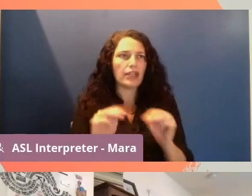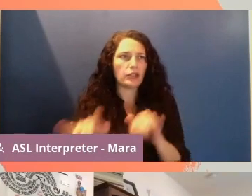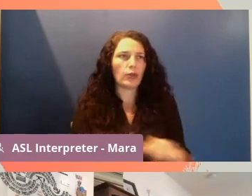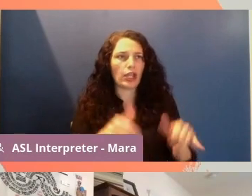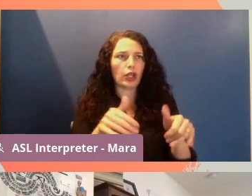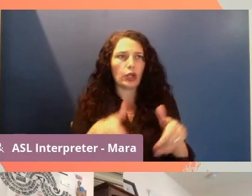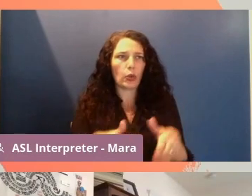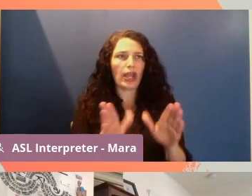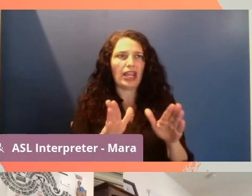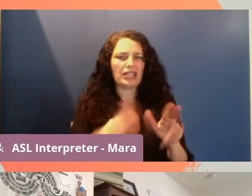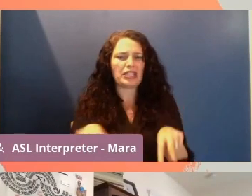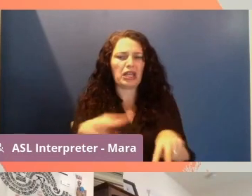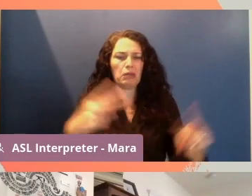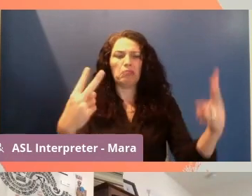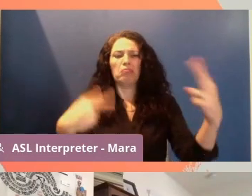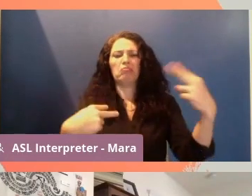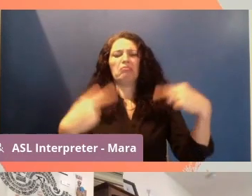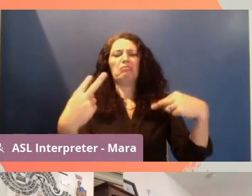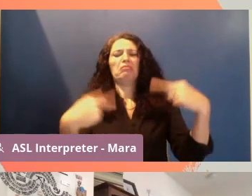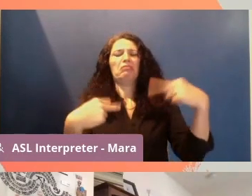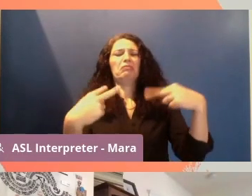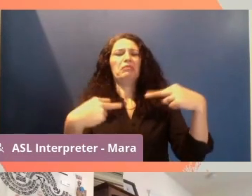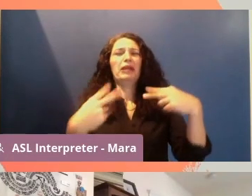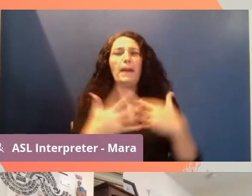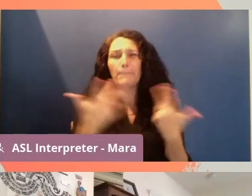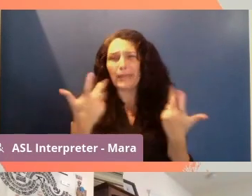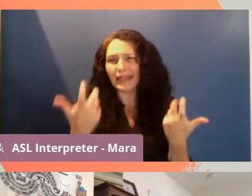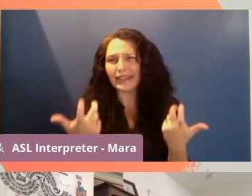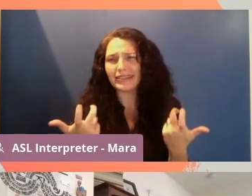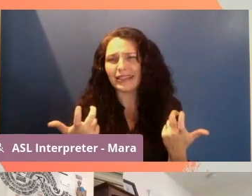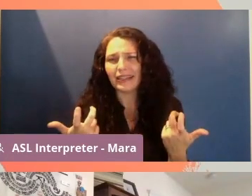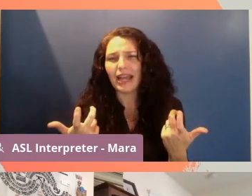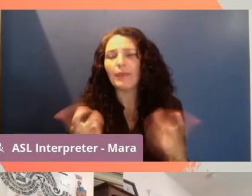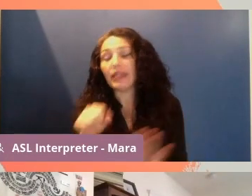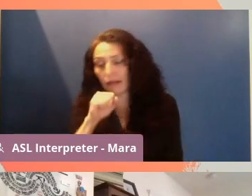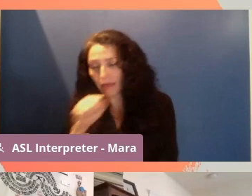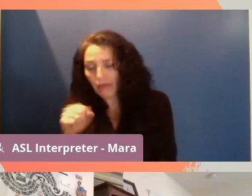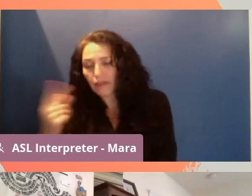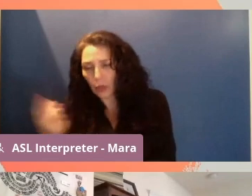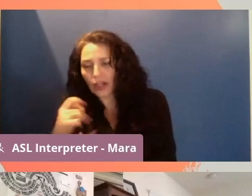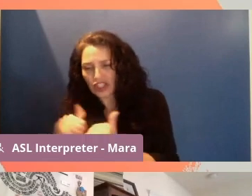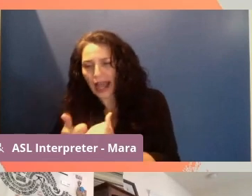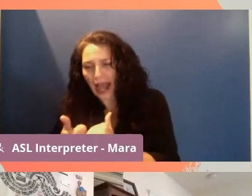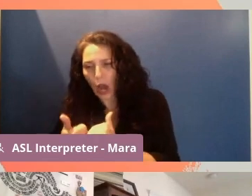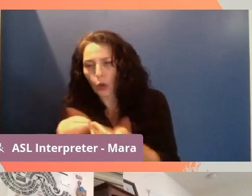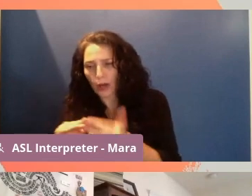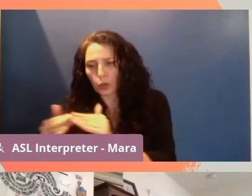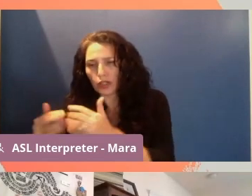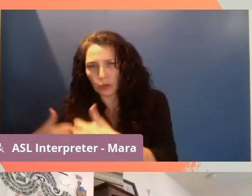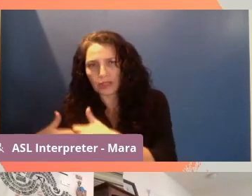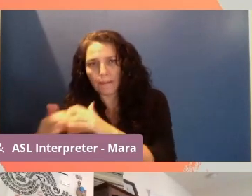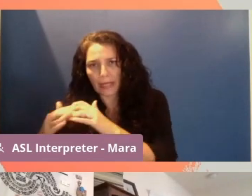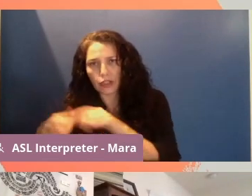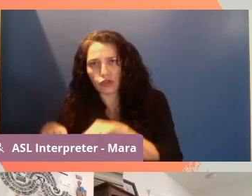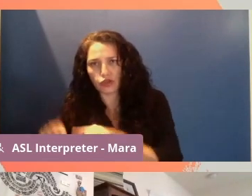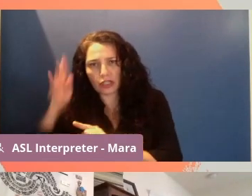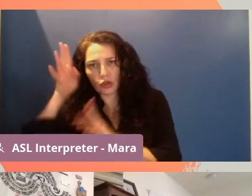Because for me, I think about, I love the question and how community was built in the creation with me when I was creating,